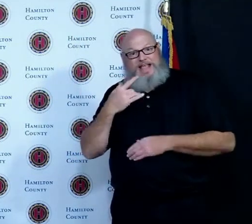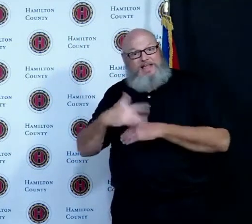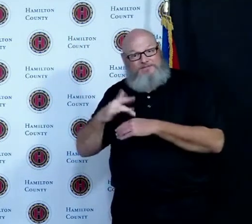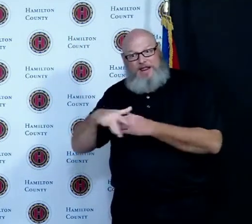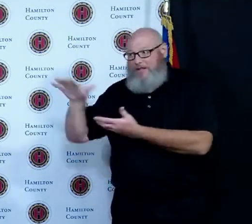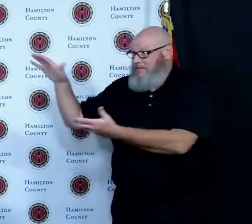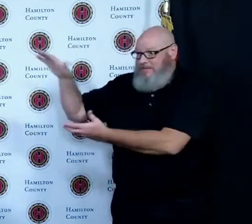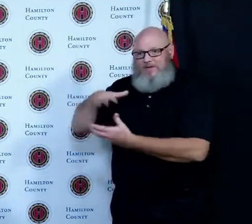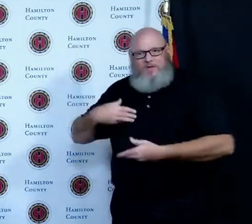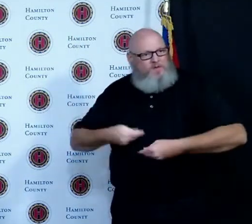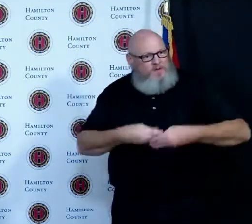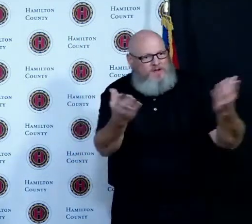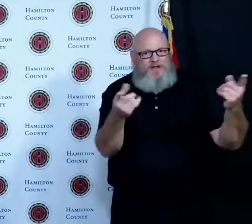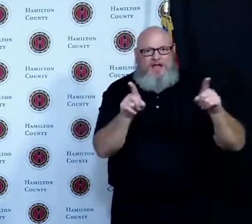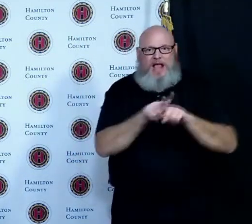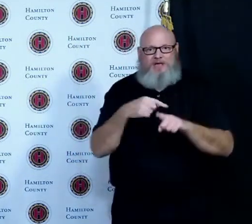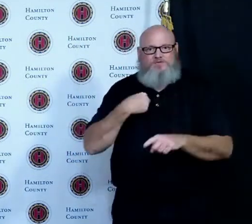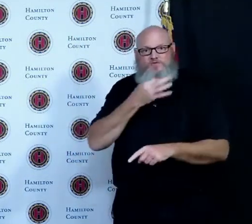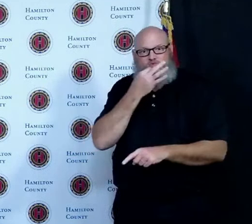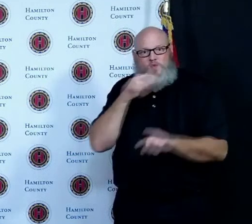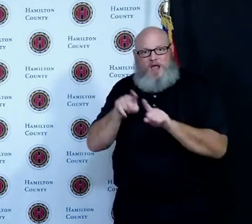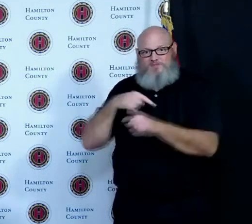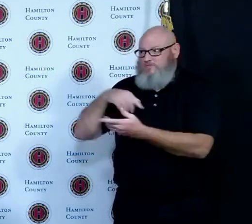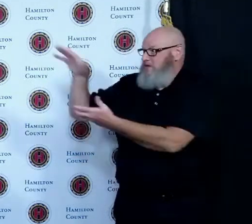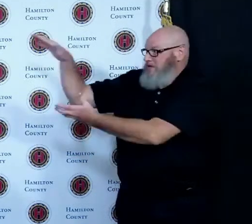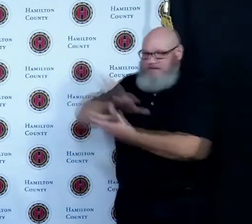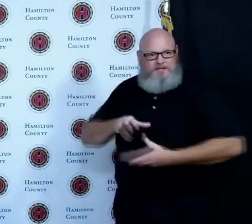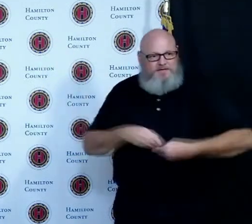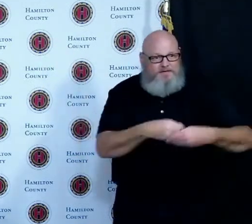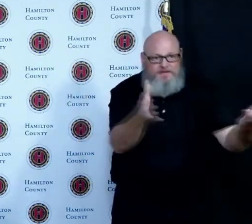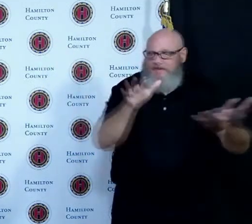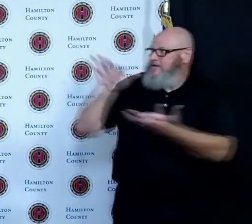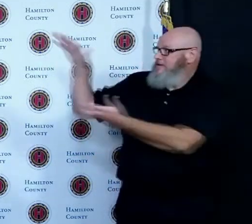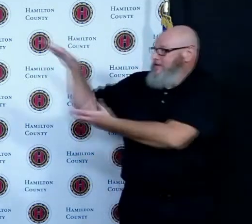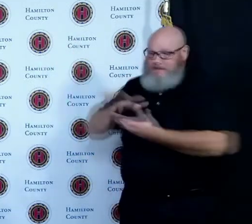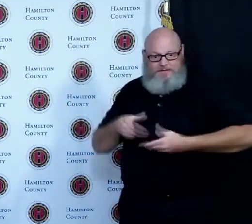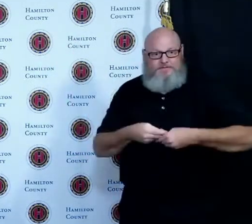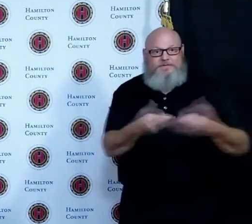and we will do a good job with getting those out as far as the distribution plans I think the